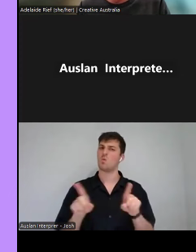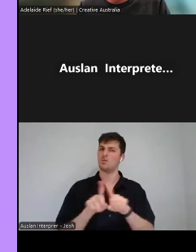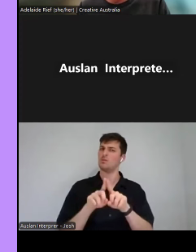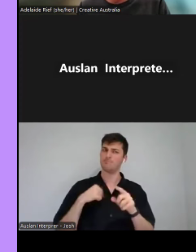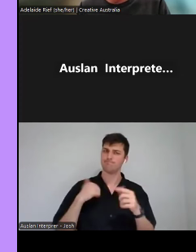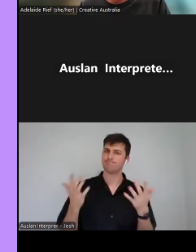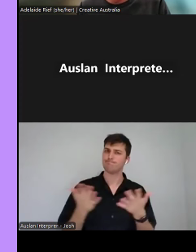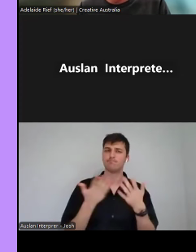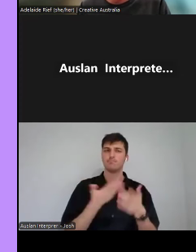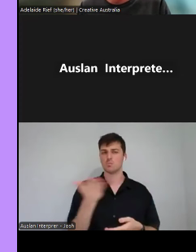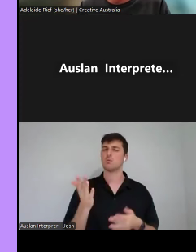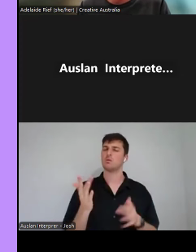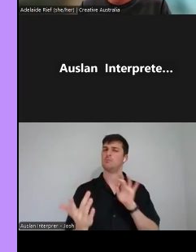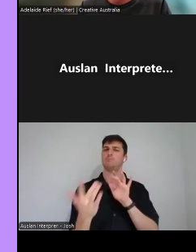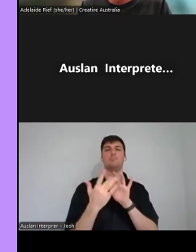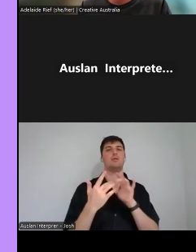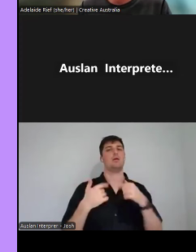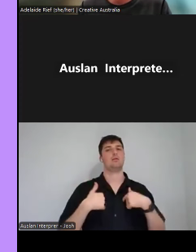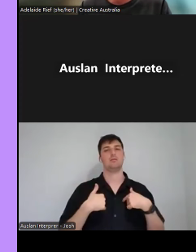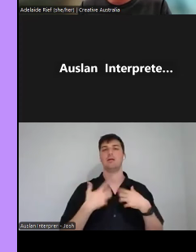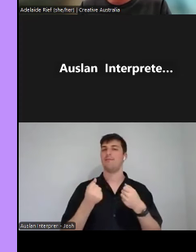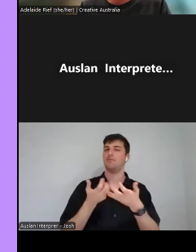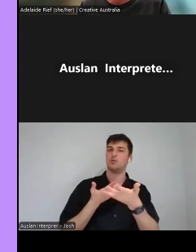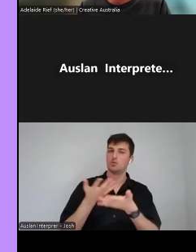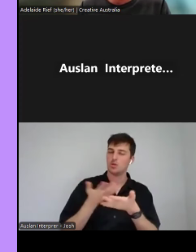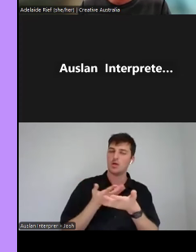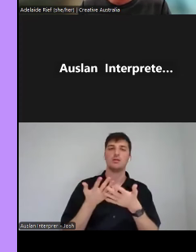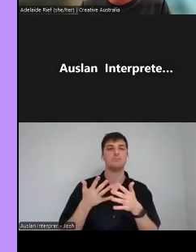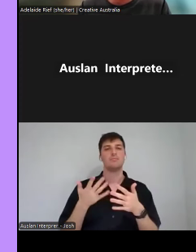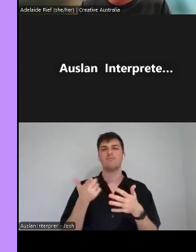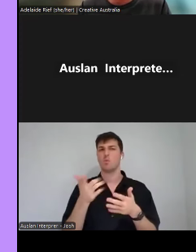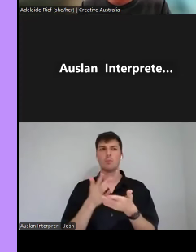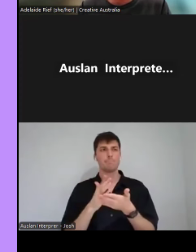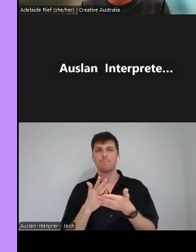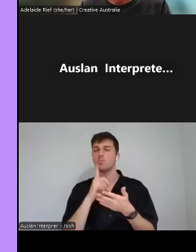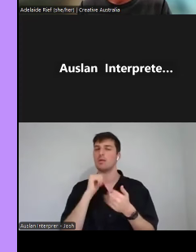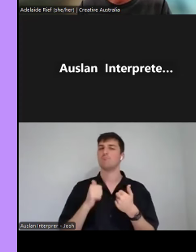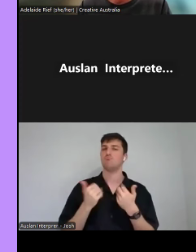you to just get in touch with us to have a chat about that. We will be able to provide some more